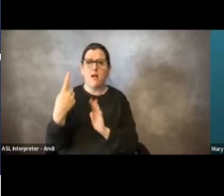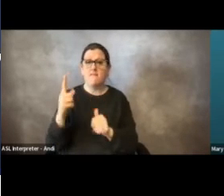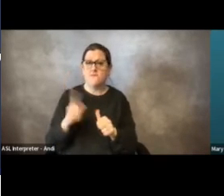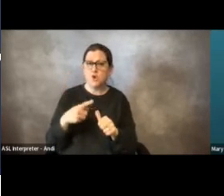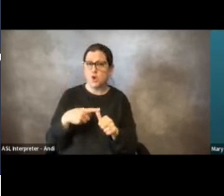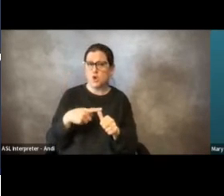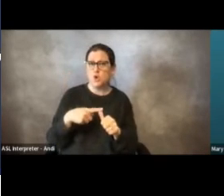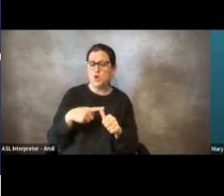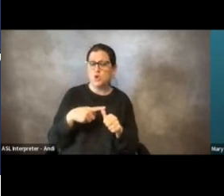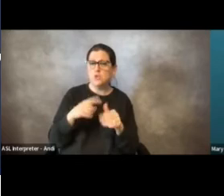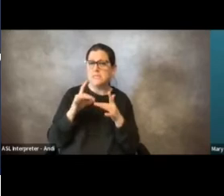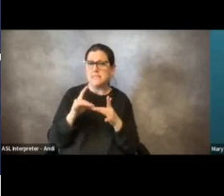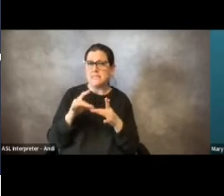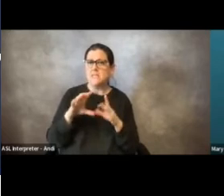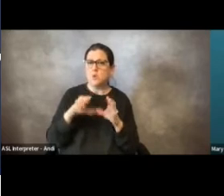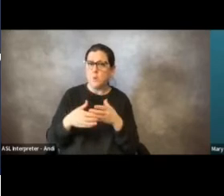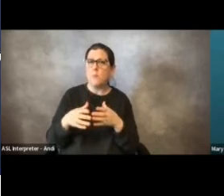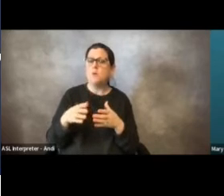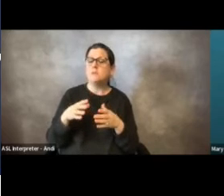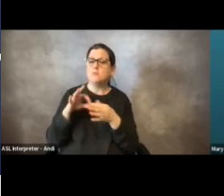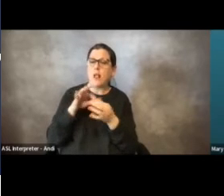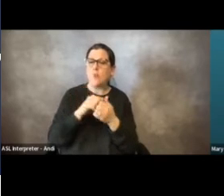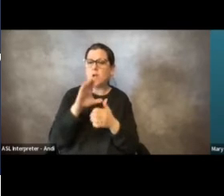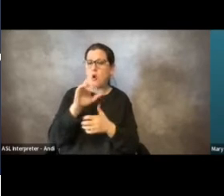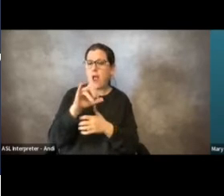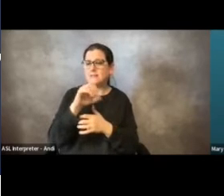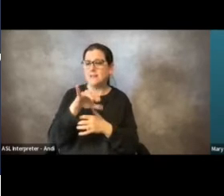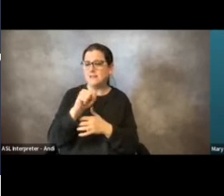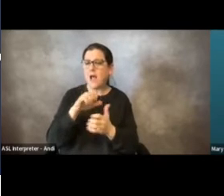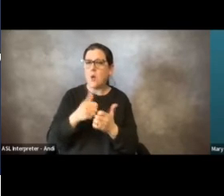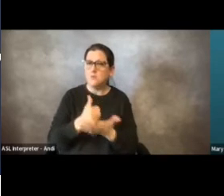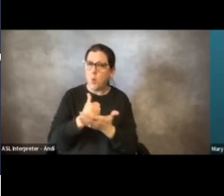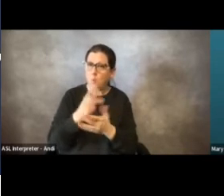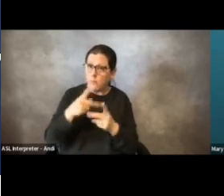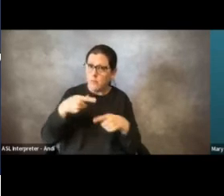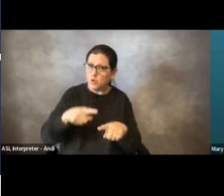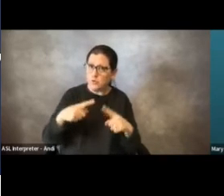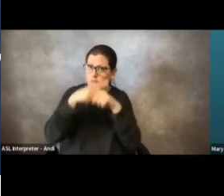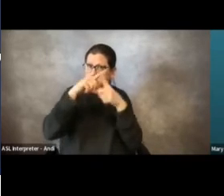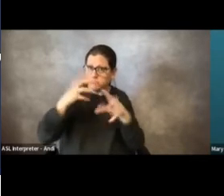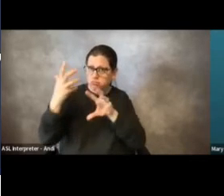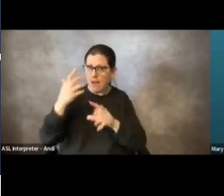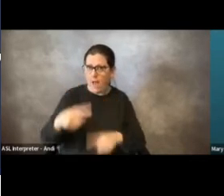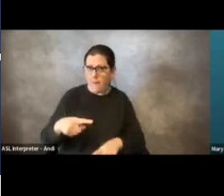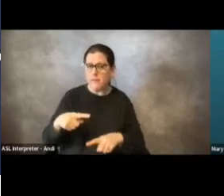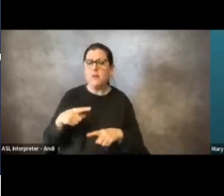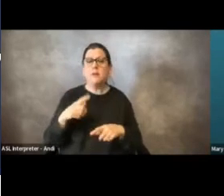group series was on crisis and how to support people who might be in crisis. And we have a meeting tailored for individuals with lived experience for